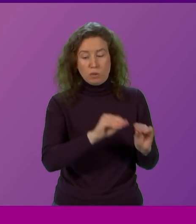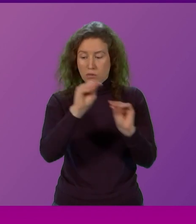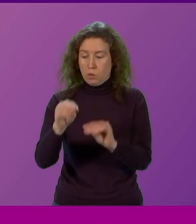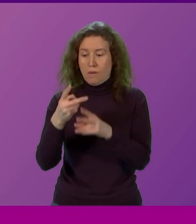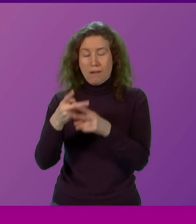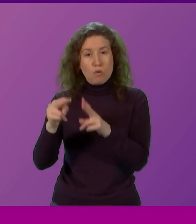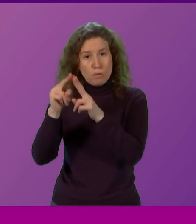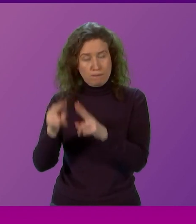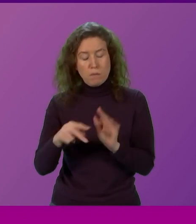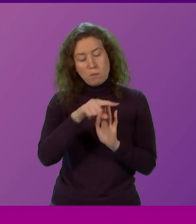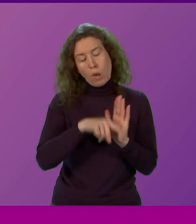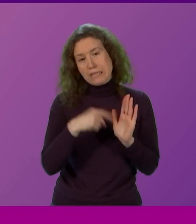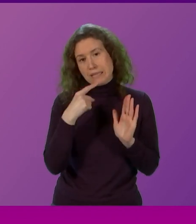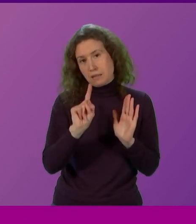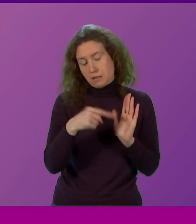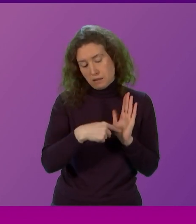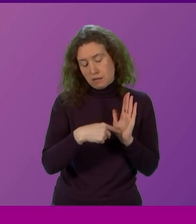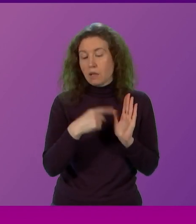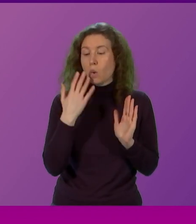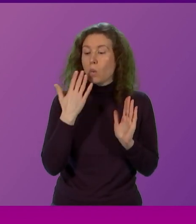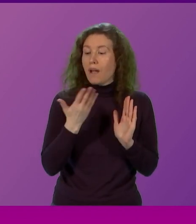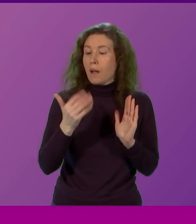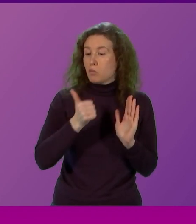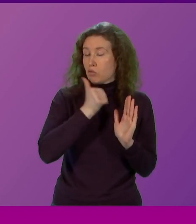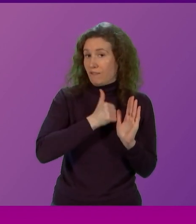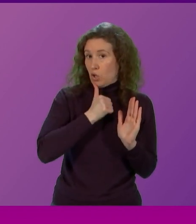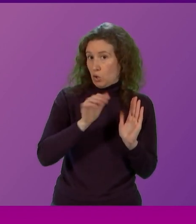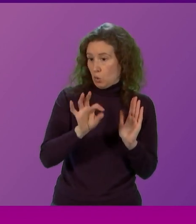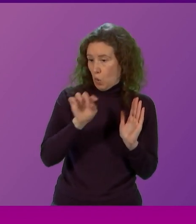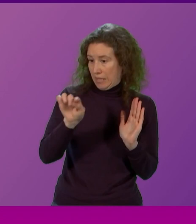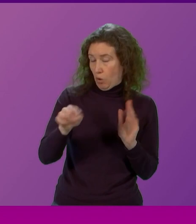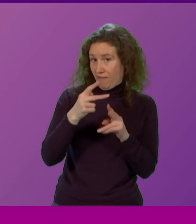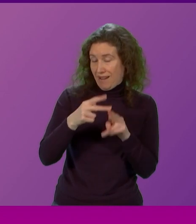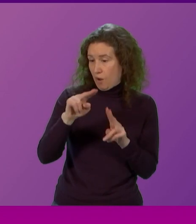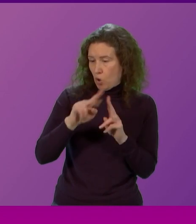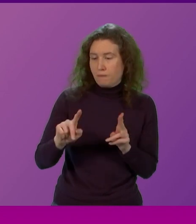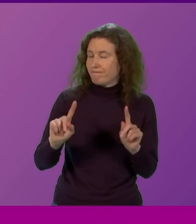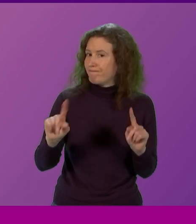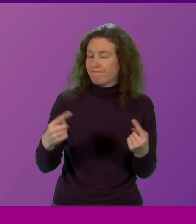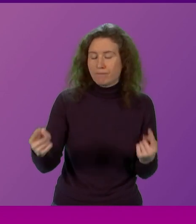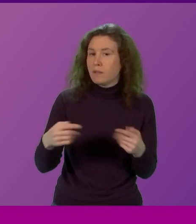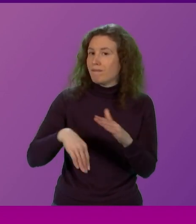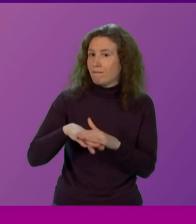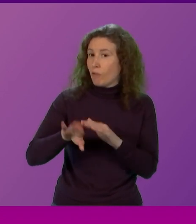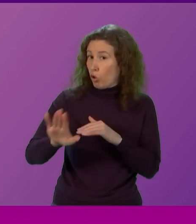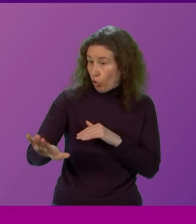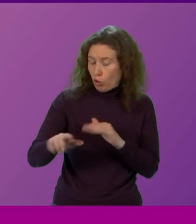The “Guidance on Choosing a Care Home on Discharge from Hospital” policy states: “Where the preferred choice of care home is not immediately available the person will